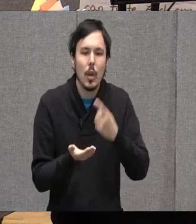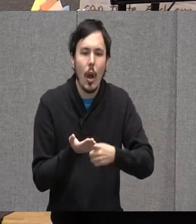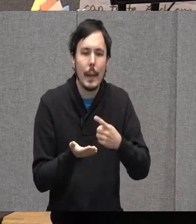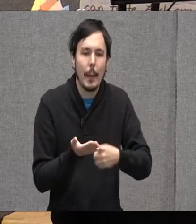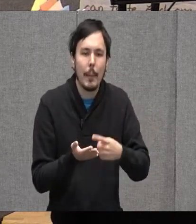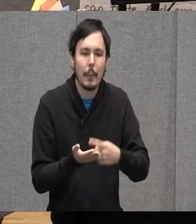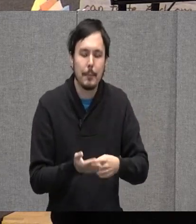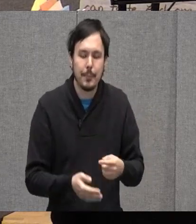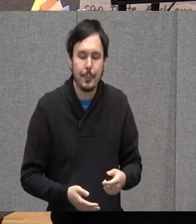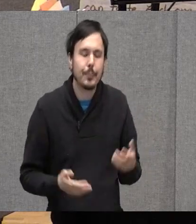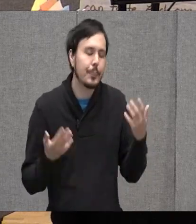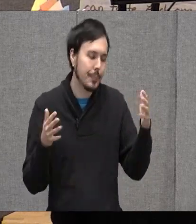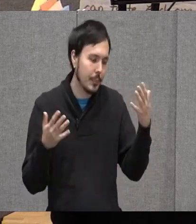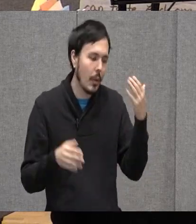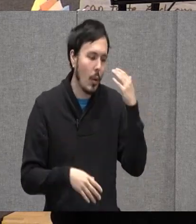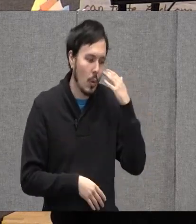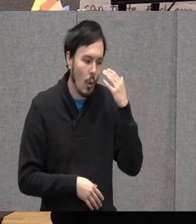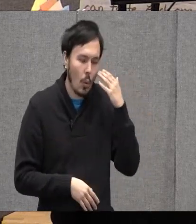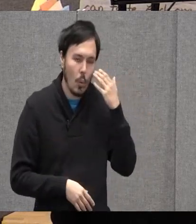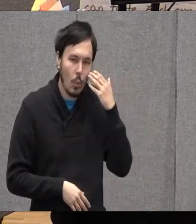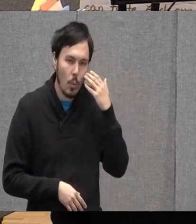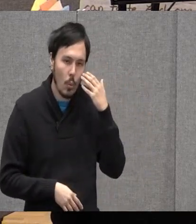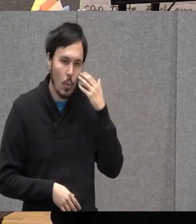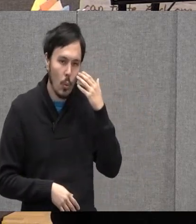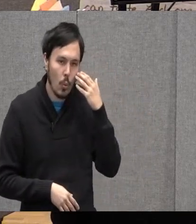So, we know that we have 12 pots, right?